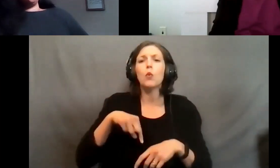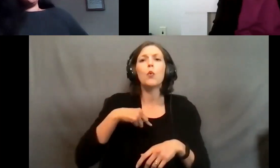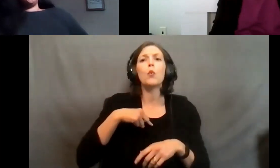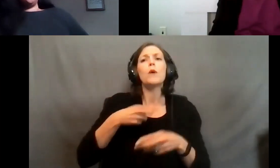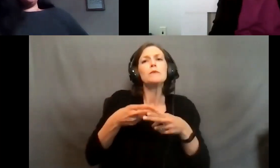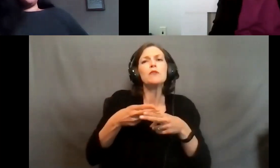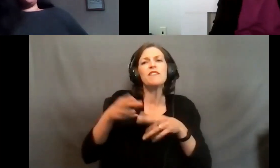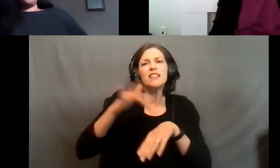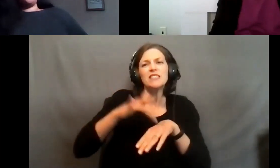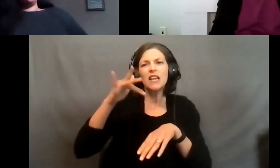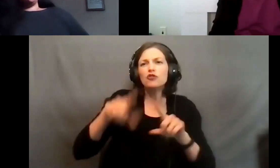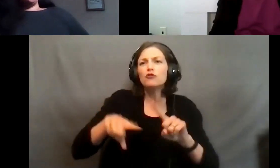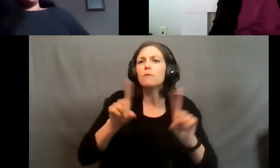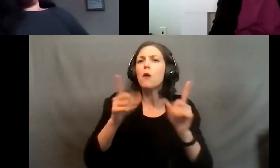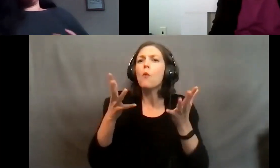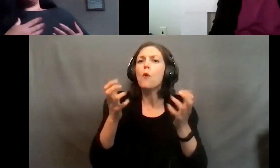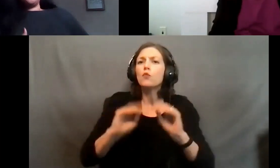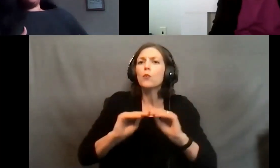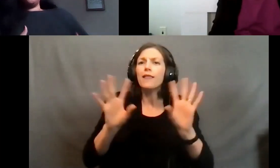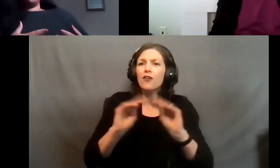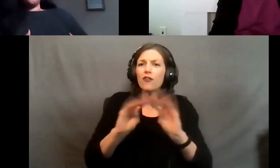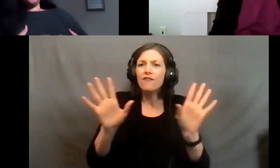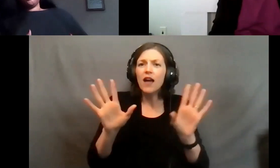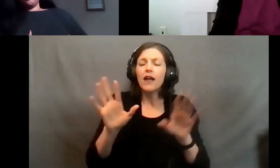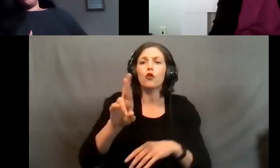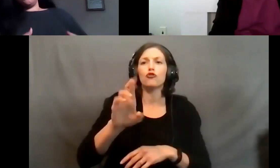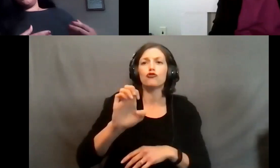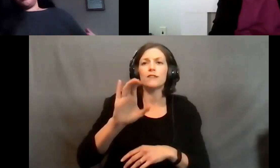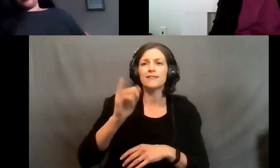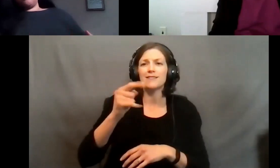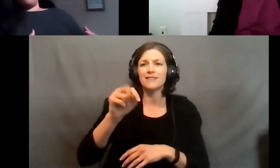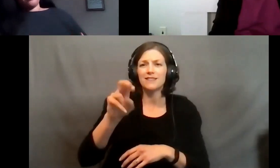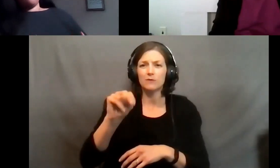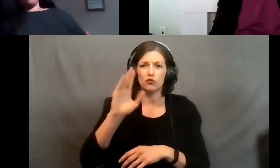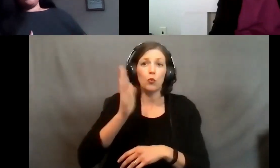to just clarify that the receptions 13:13:20 will use the same platform